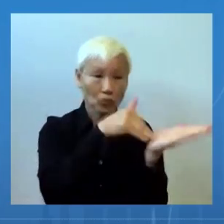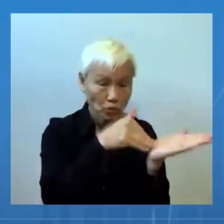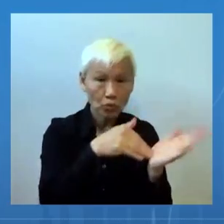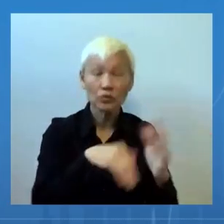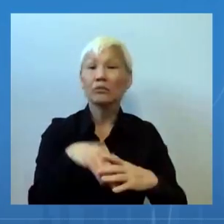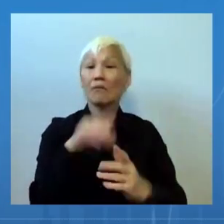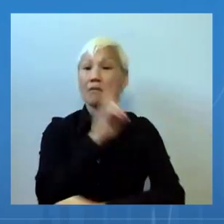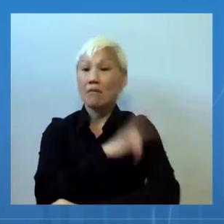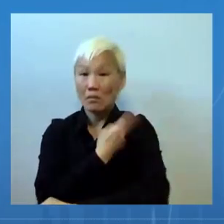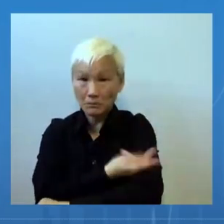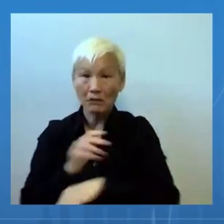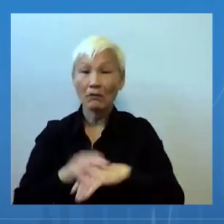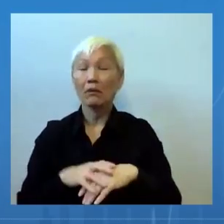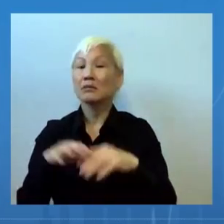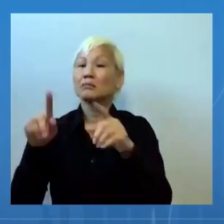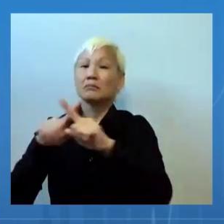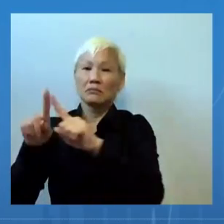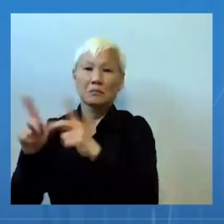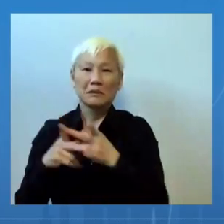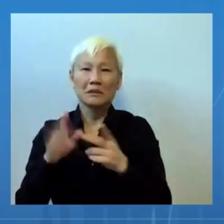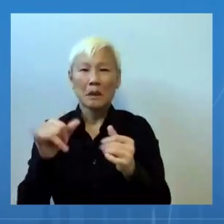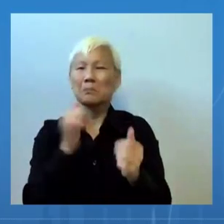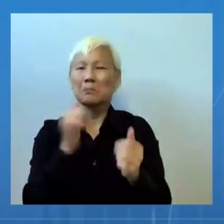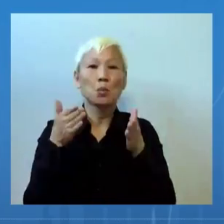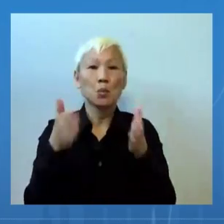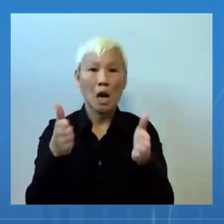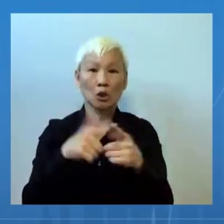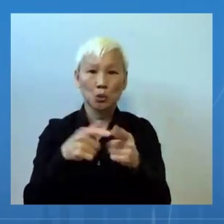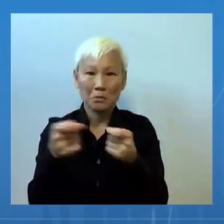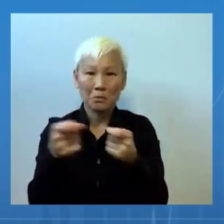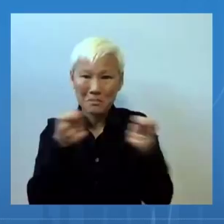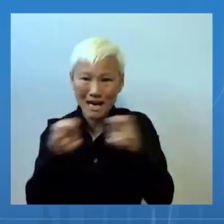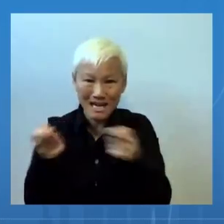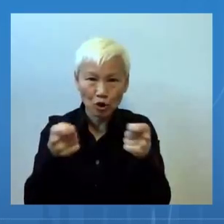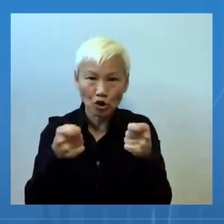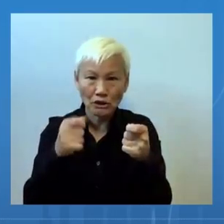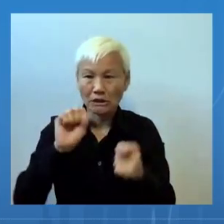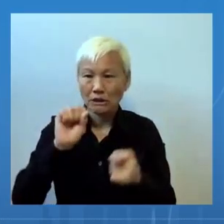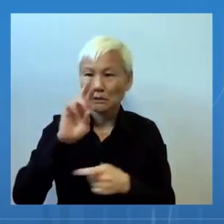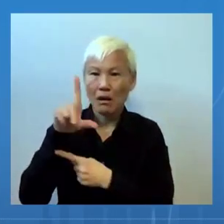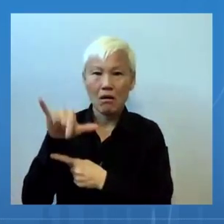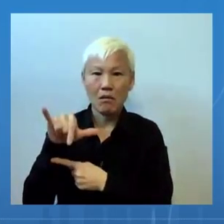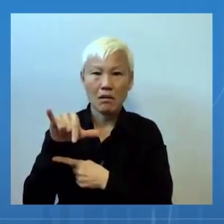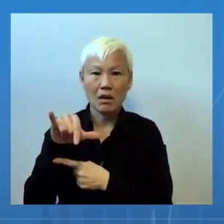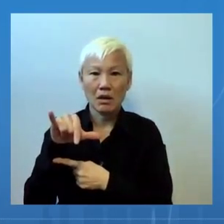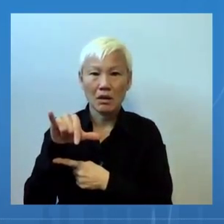to manage this supply chain of Pfizer vaccines with states having the benefit of seeing